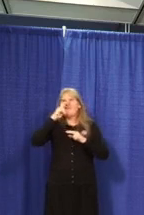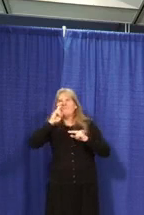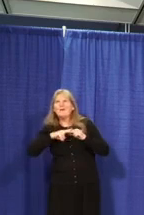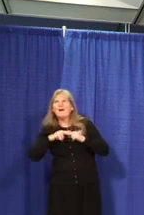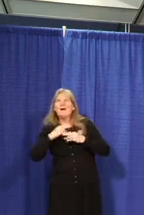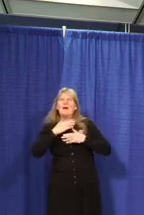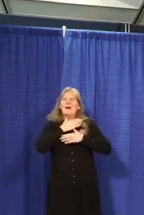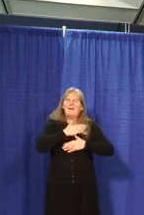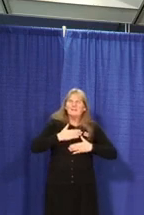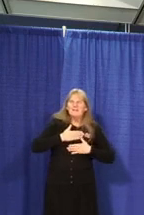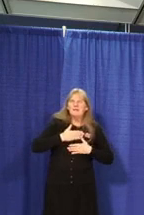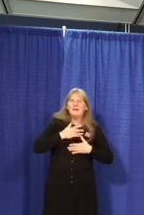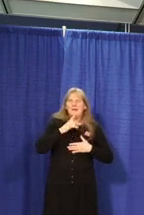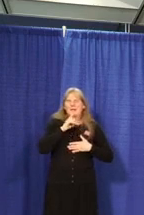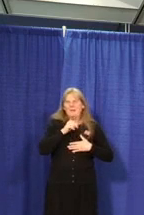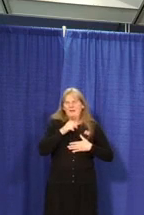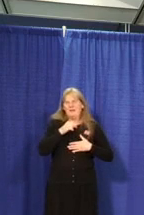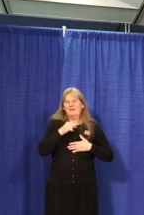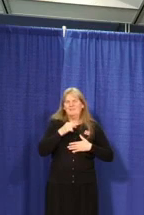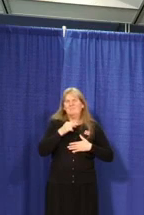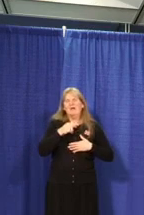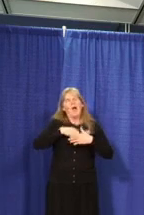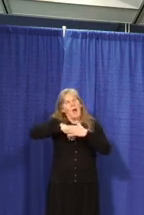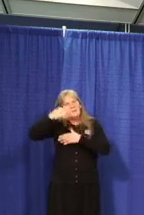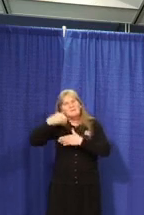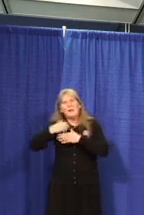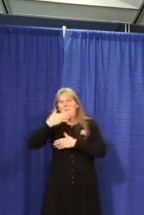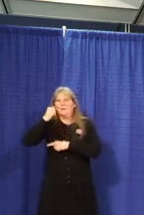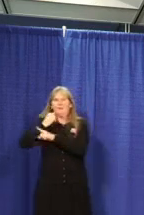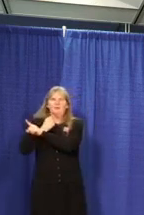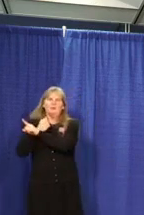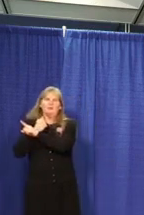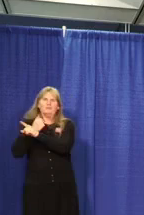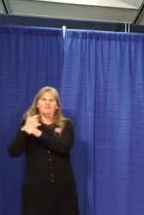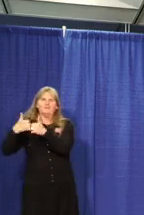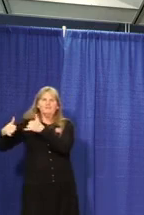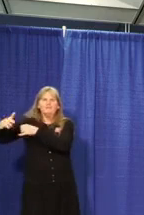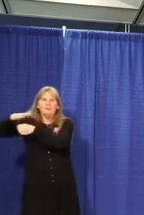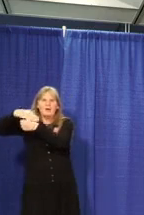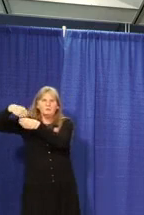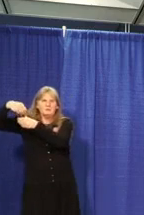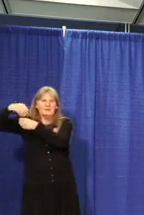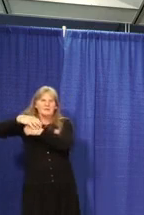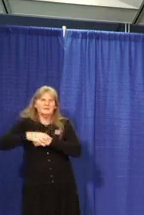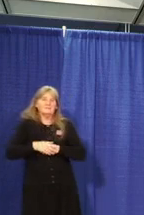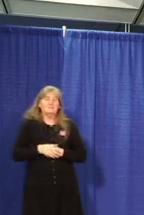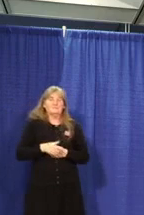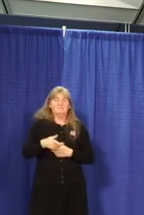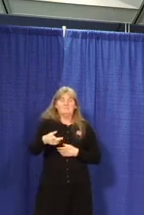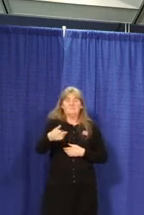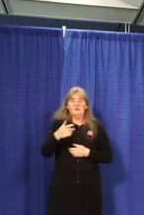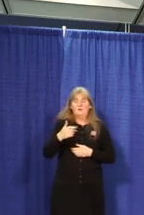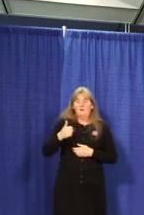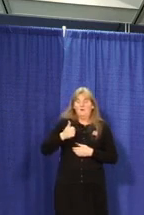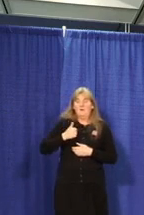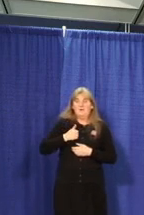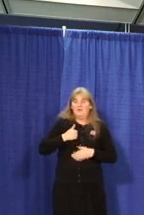the fun outside and spaced. There is evidence and the rest of Canada that some of the rising COVID cases were due to